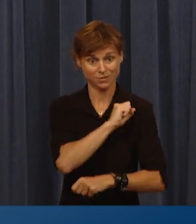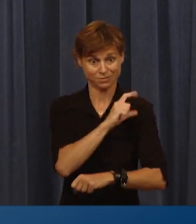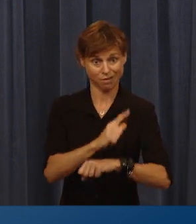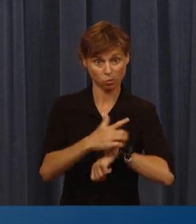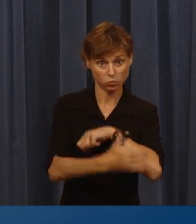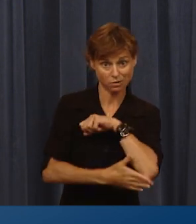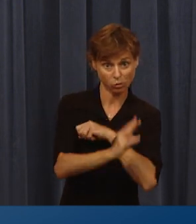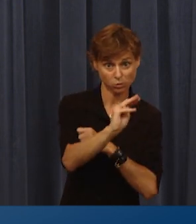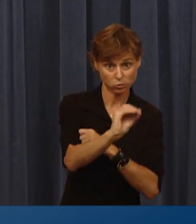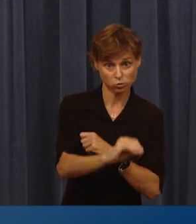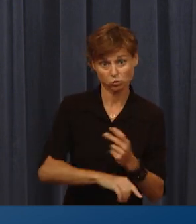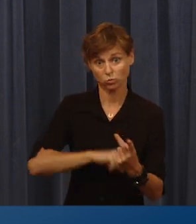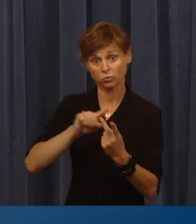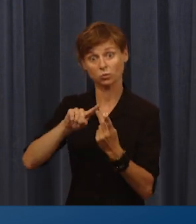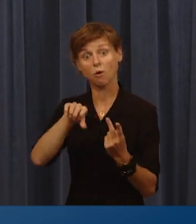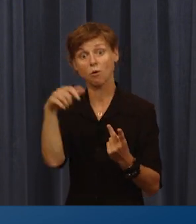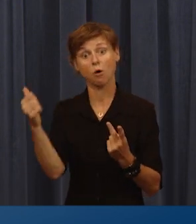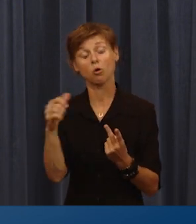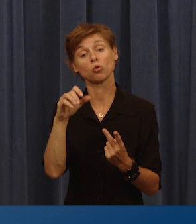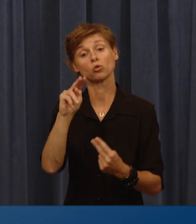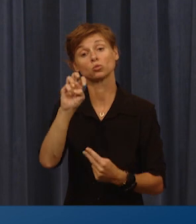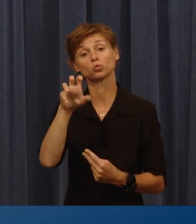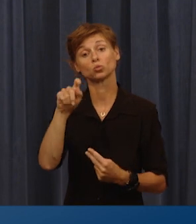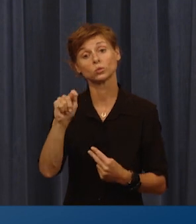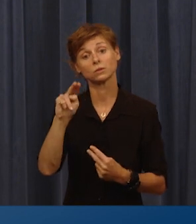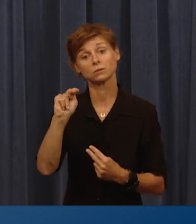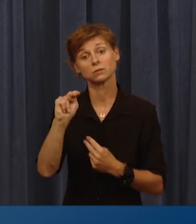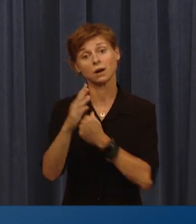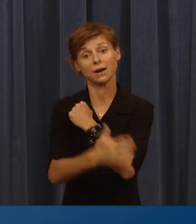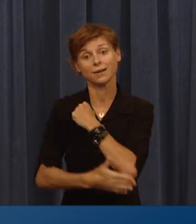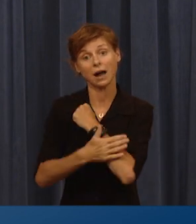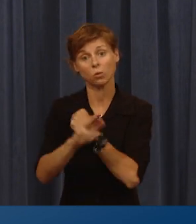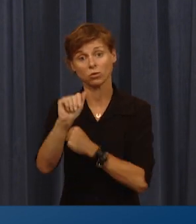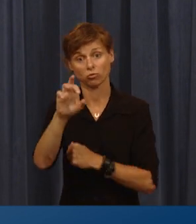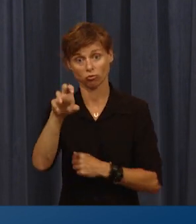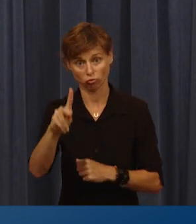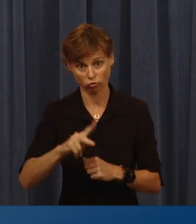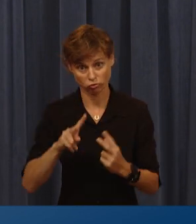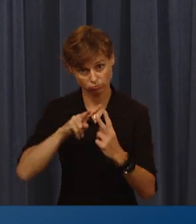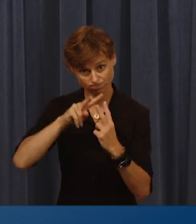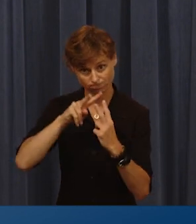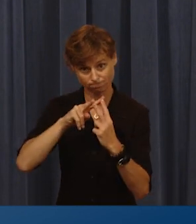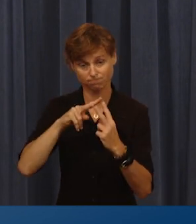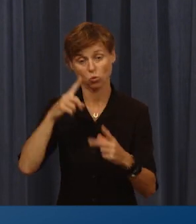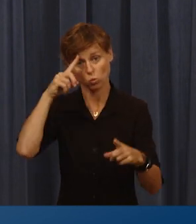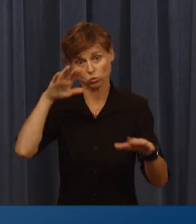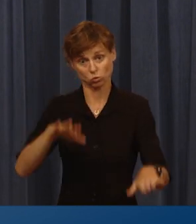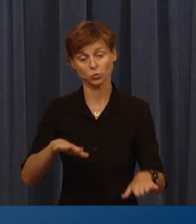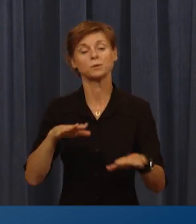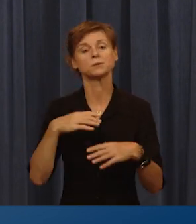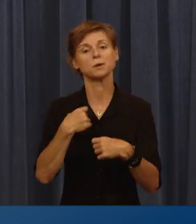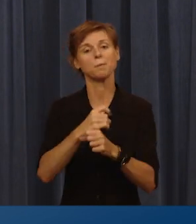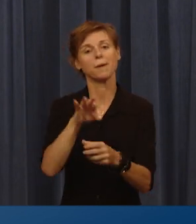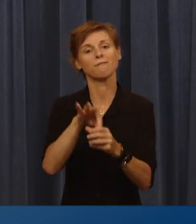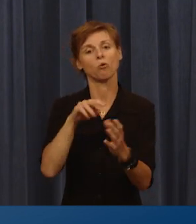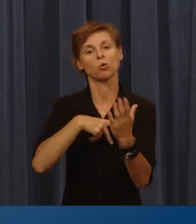and one with Newton County, Arkansas. These agreements will make voting programs accessible to eligible voters with mobility